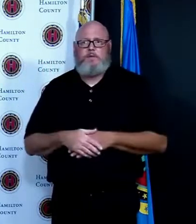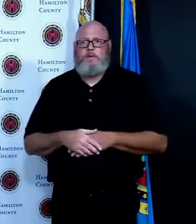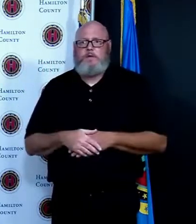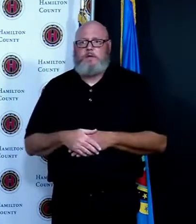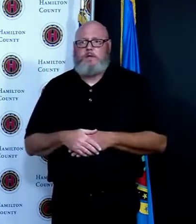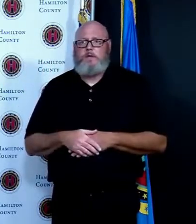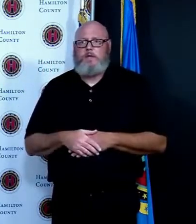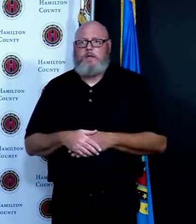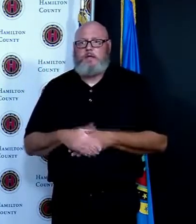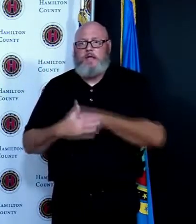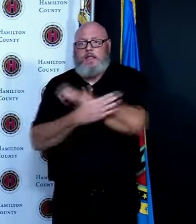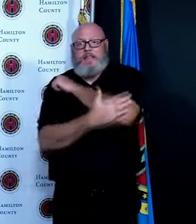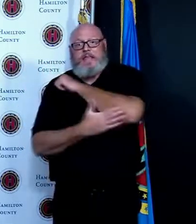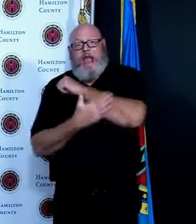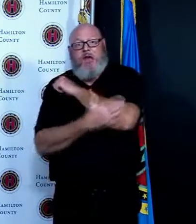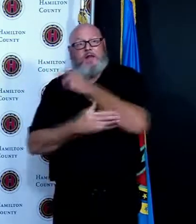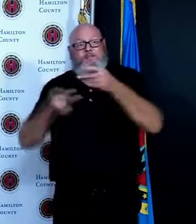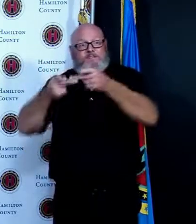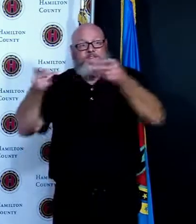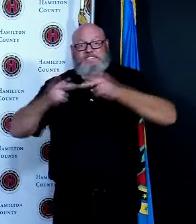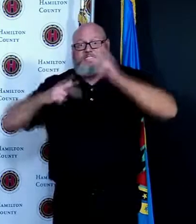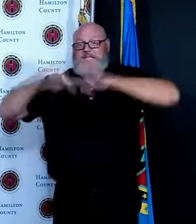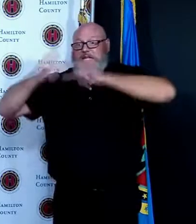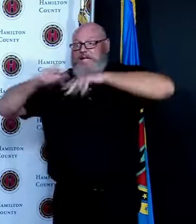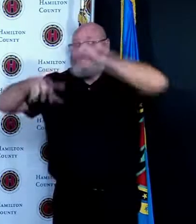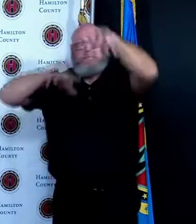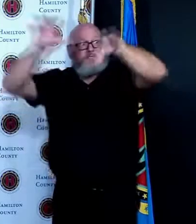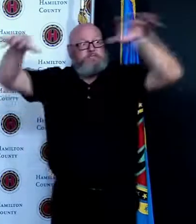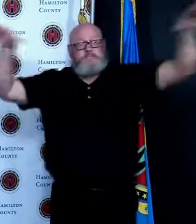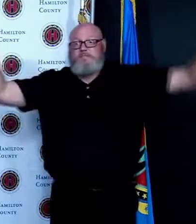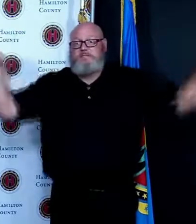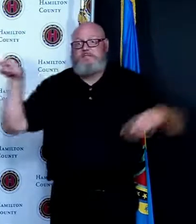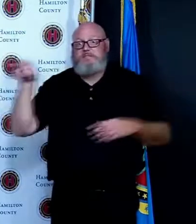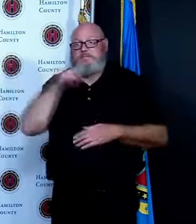like you couldn't believe over these past few months we have provided reimbursements to